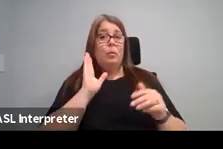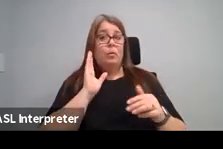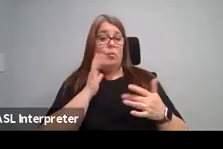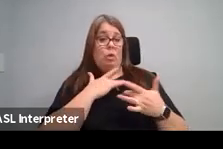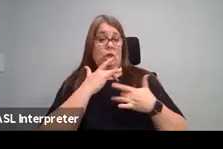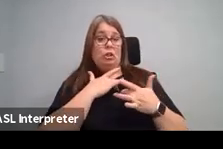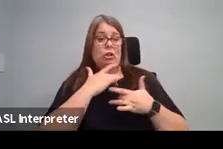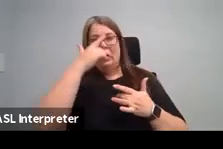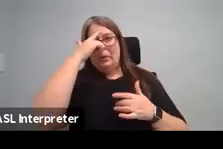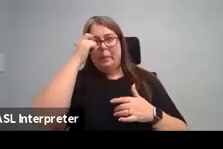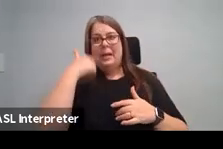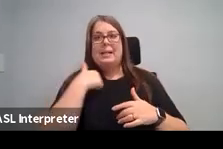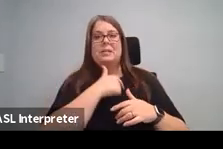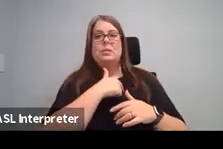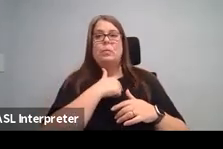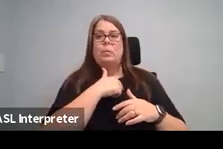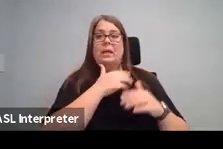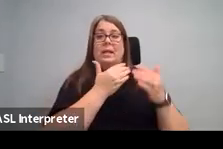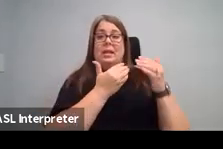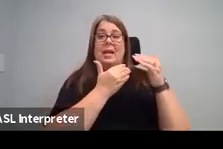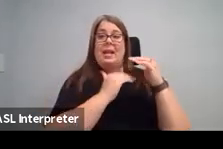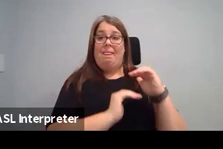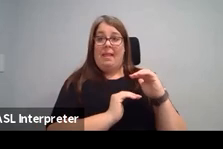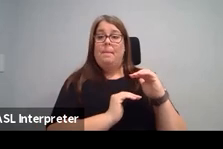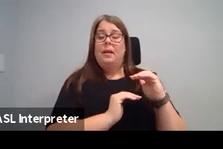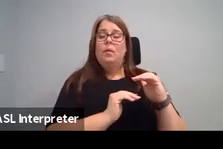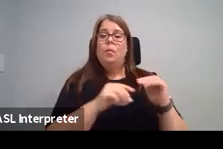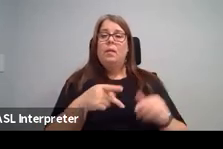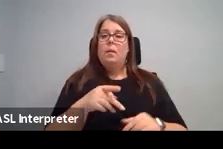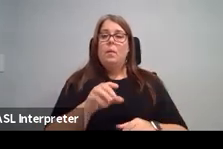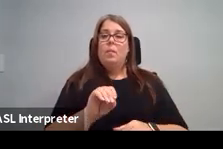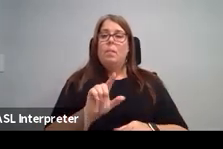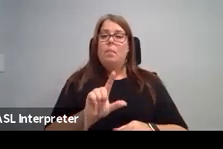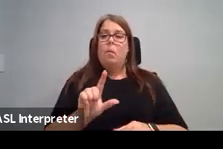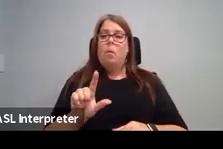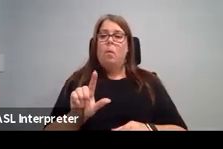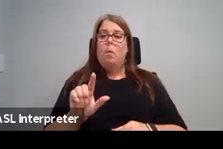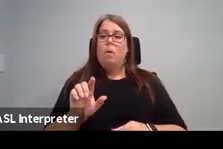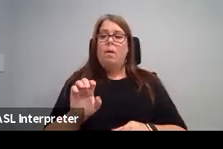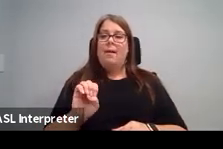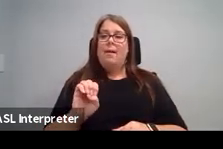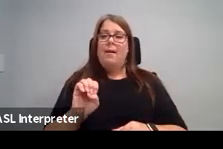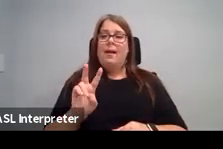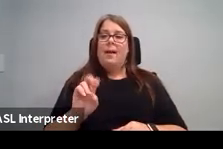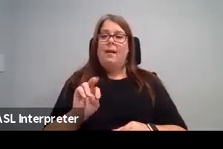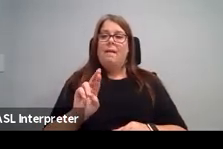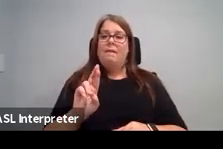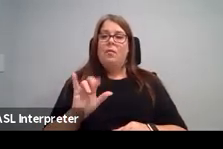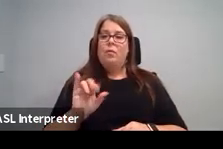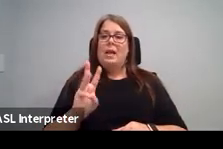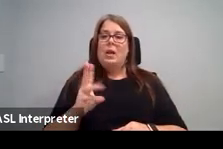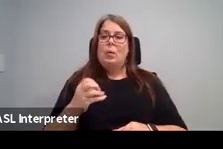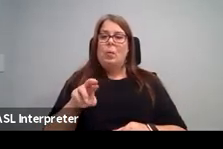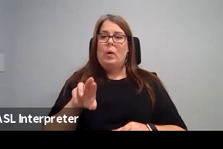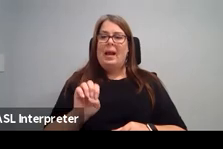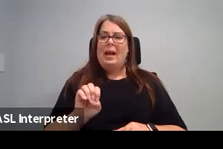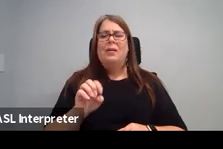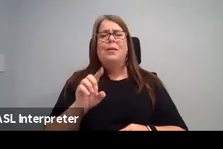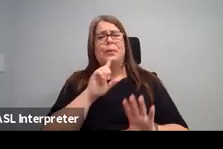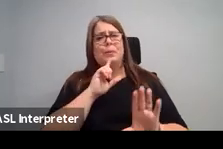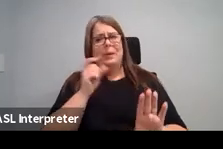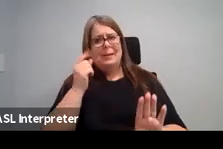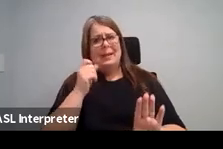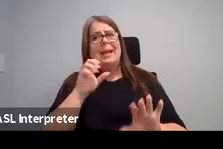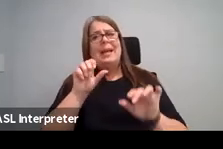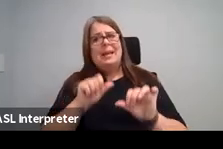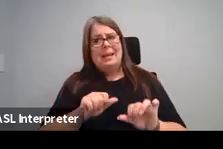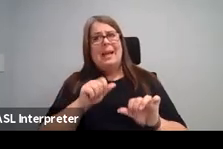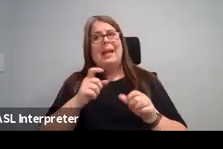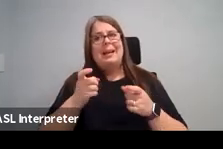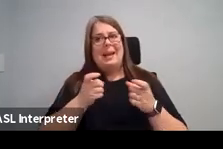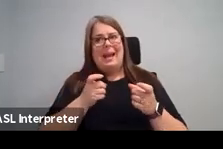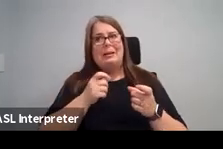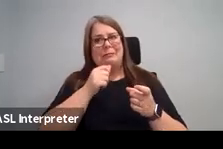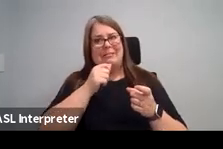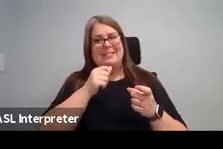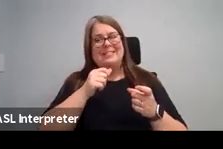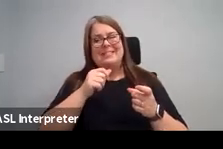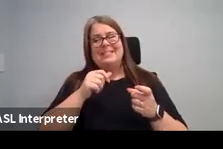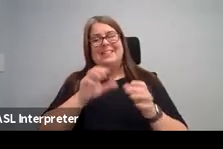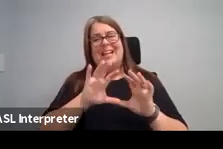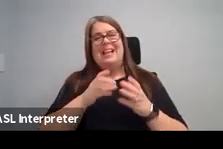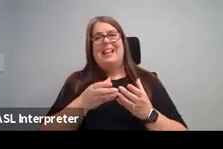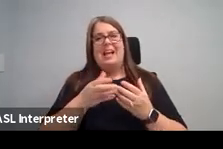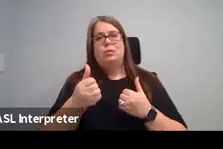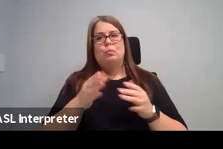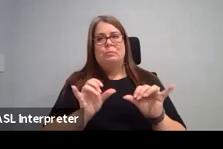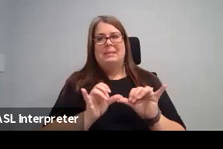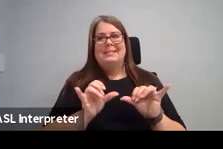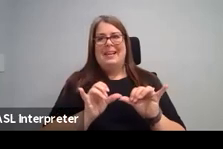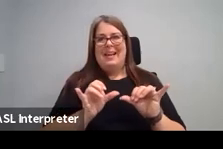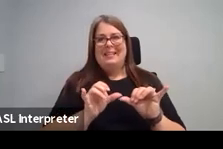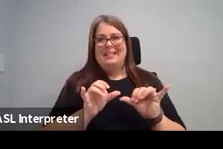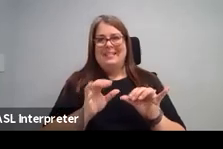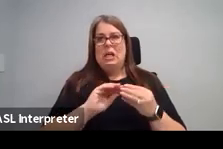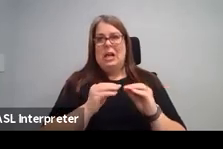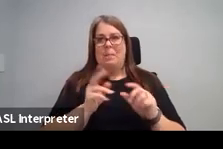Jewyl Alderson Clarke, SDCOE: Poll Everywhere. If you're already with the classroom size group. Um, it should be a lot lot more room for responses, but with a few hundred folks and responses we get the capacity. So I now need to look at those numbers for next time I do this.